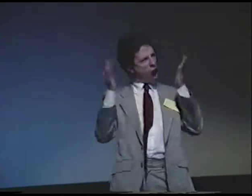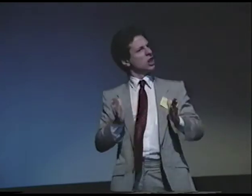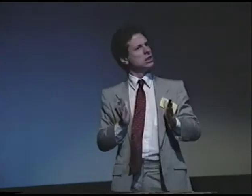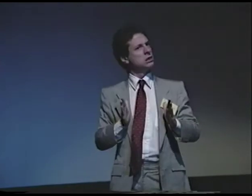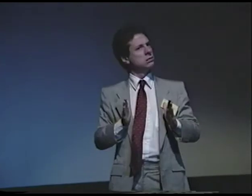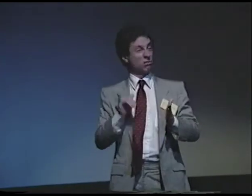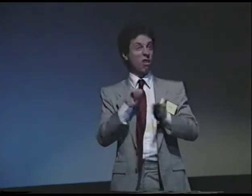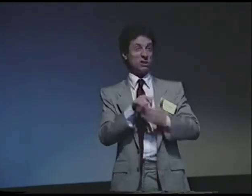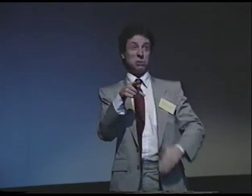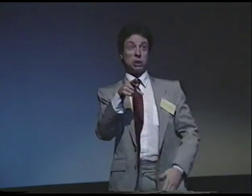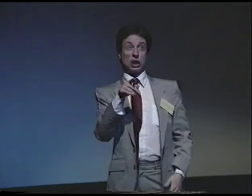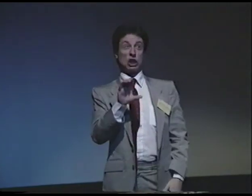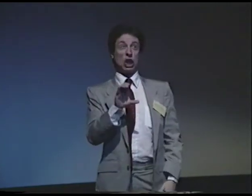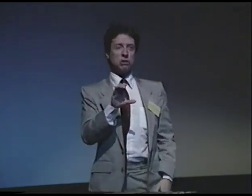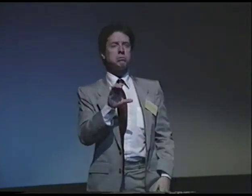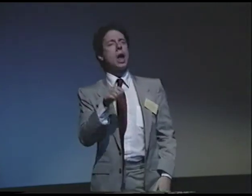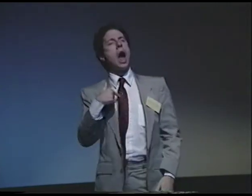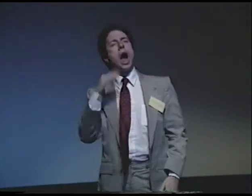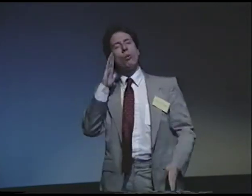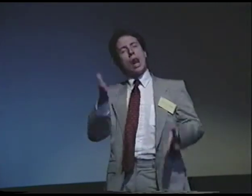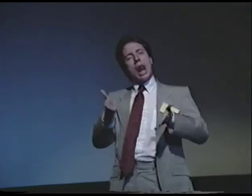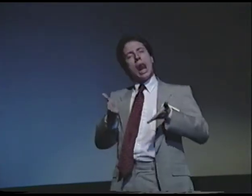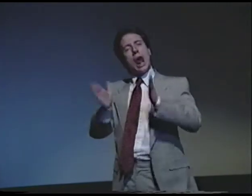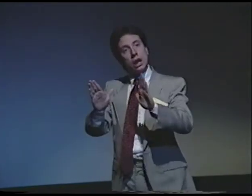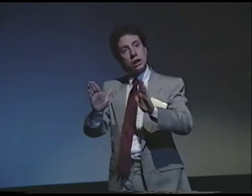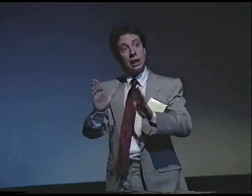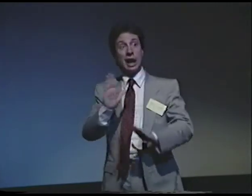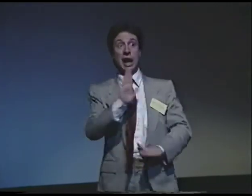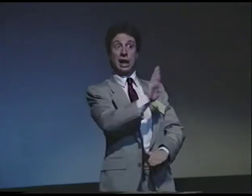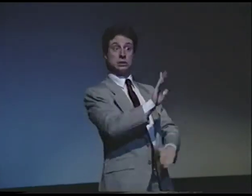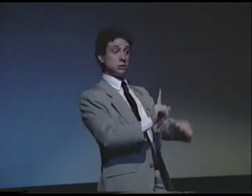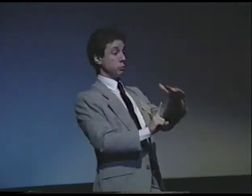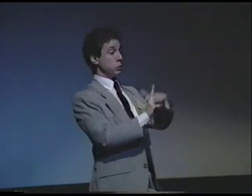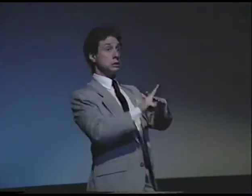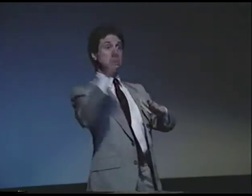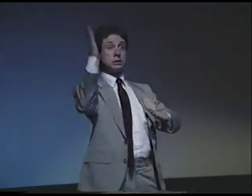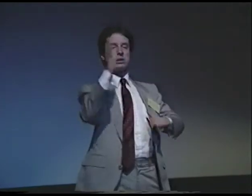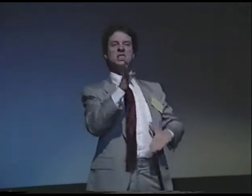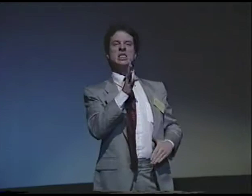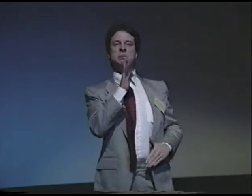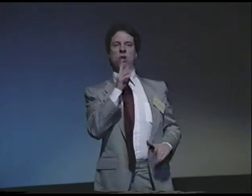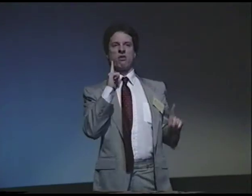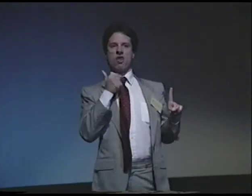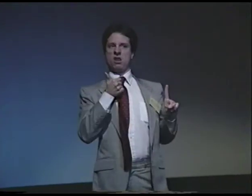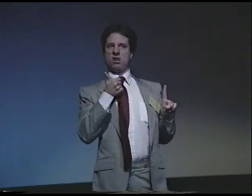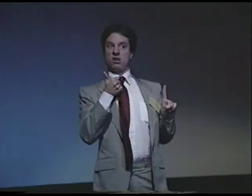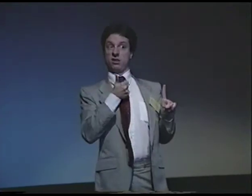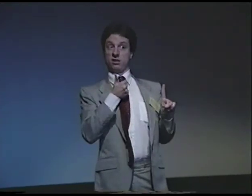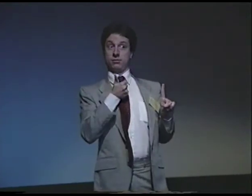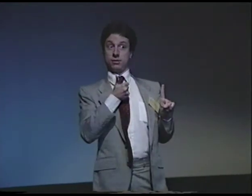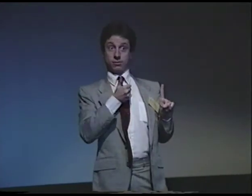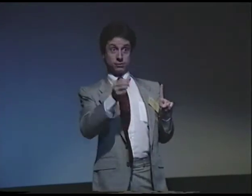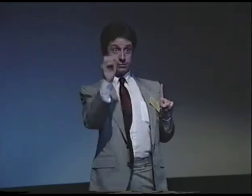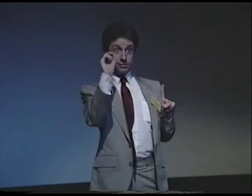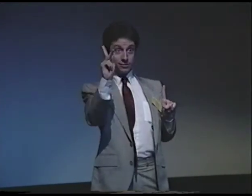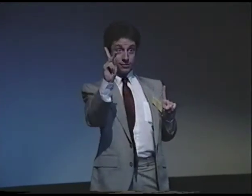And he considers himself an artist. That's Peter cook for you. And now I will let his own presentation speak for itself,